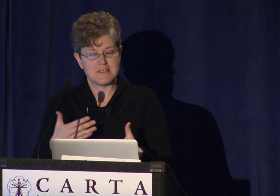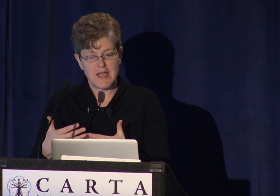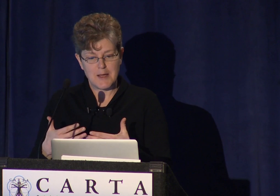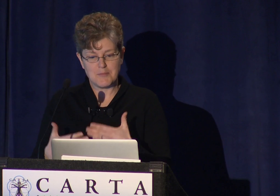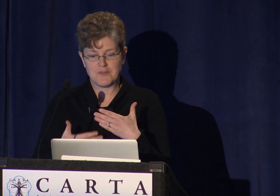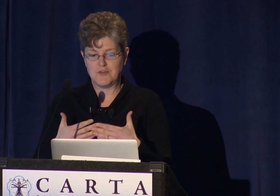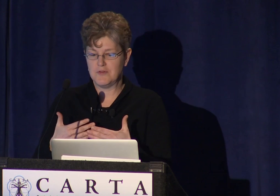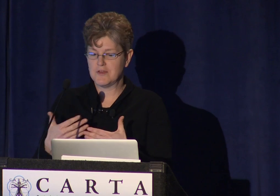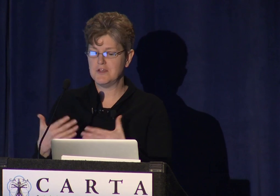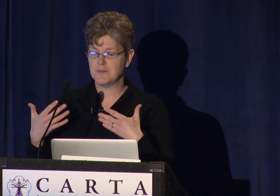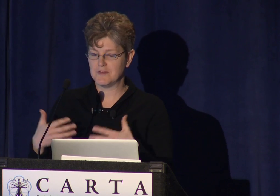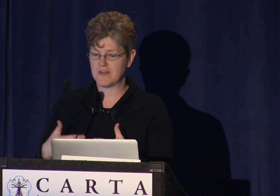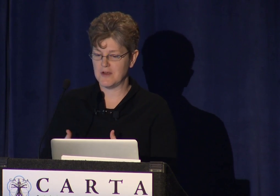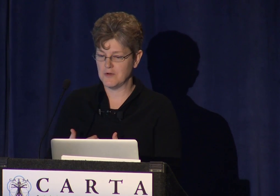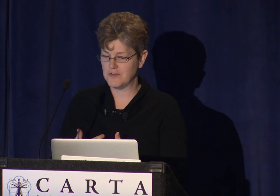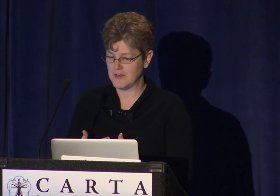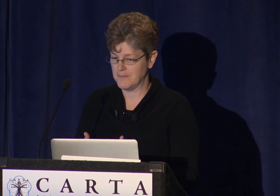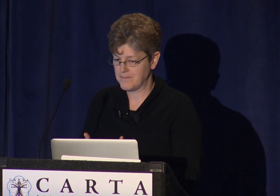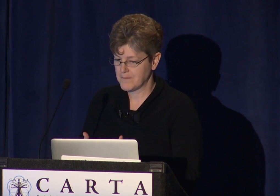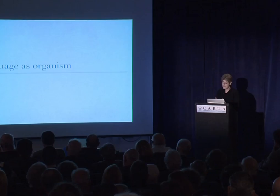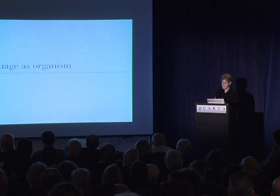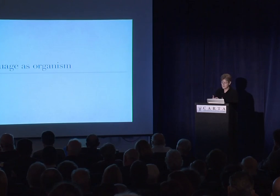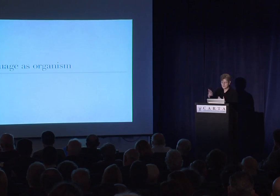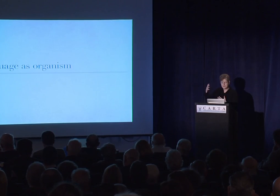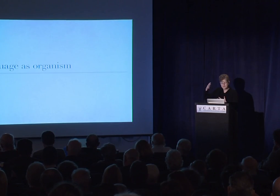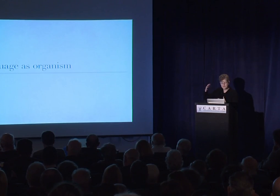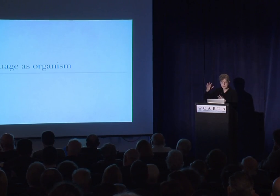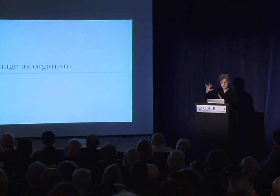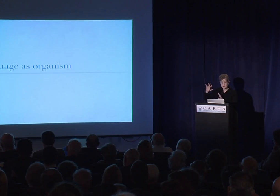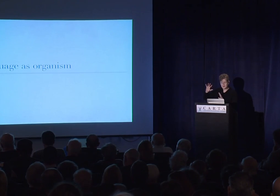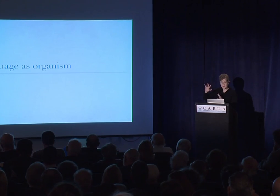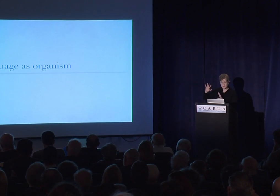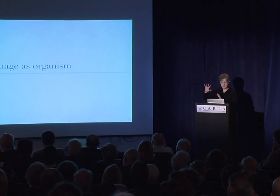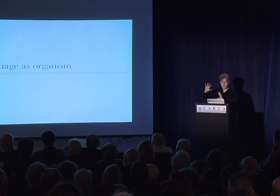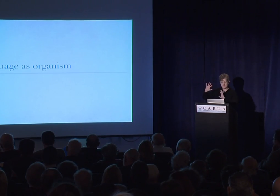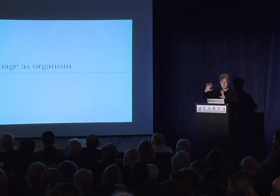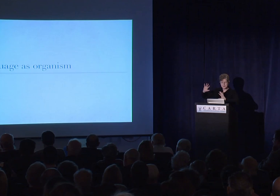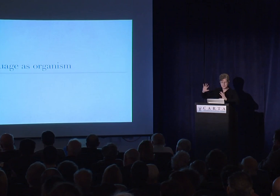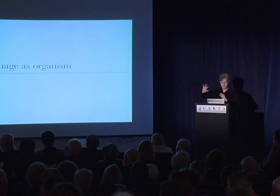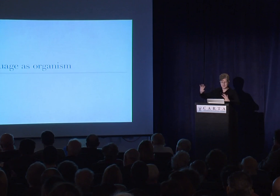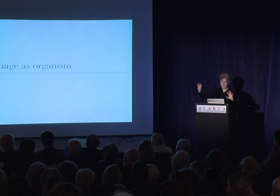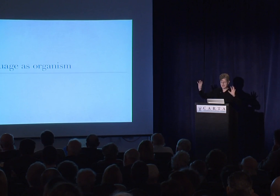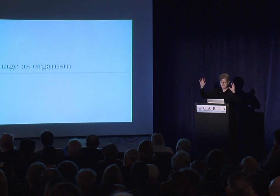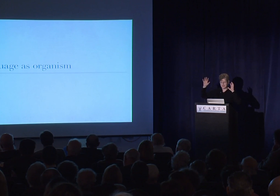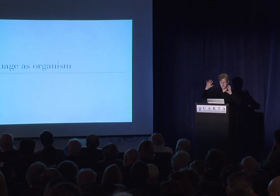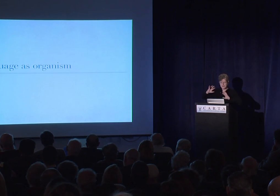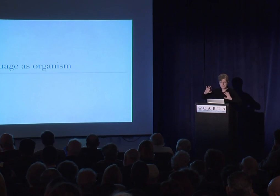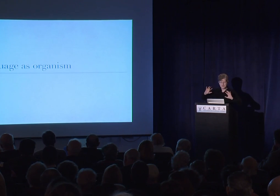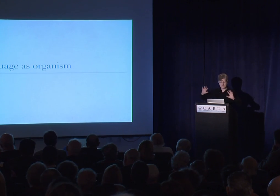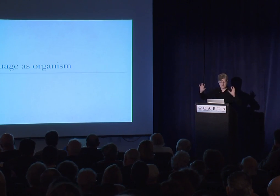adapts to the humans that host it. So, the social network of people that learn it and